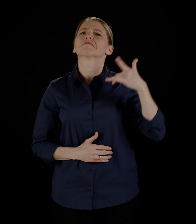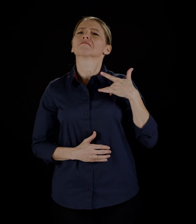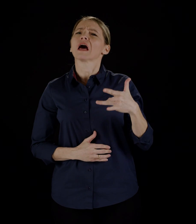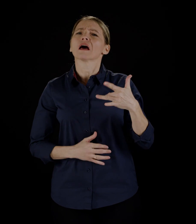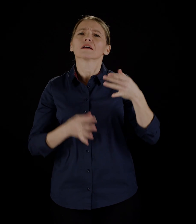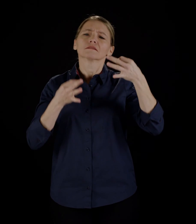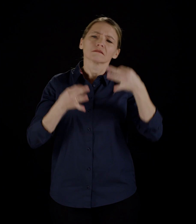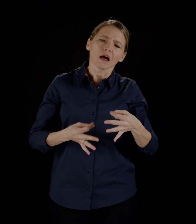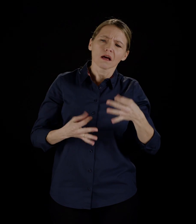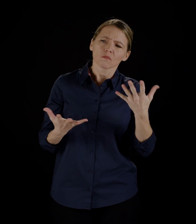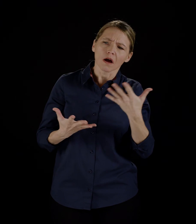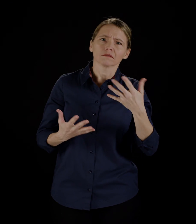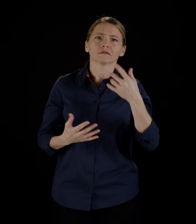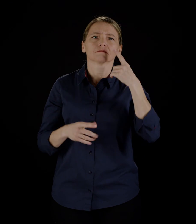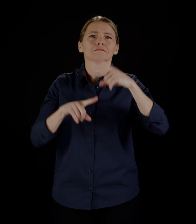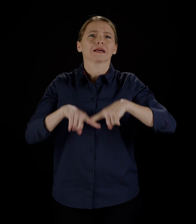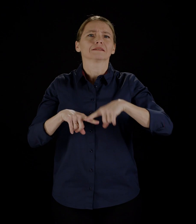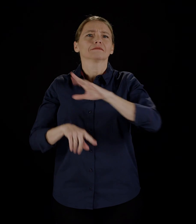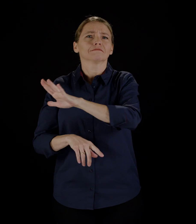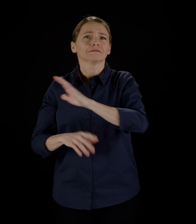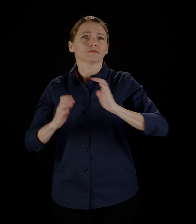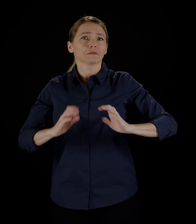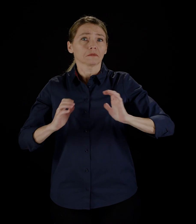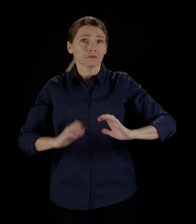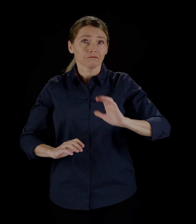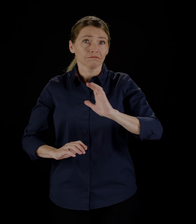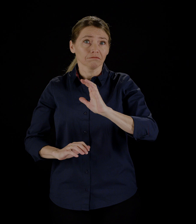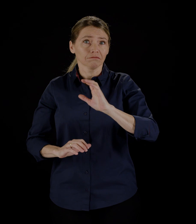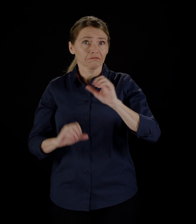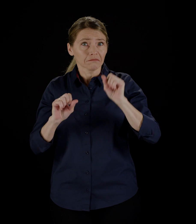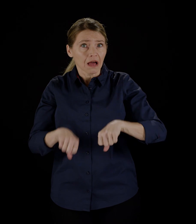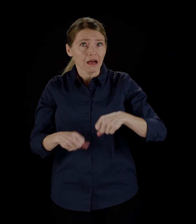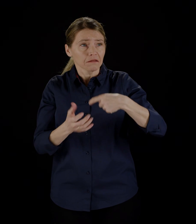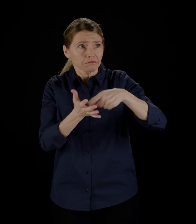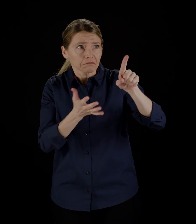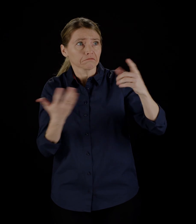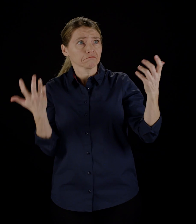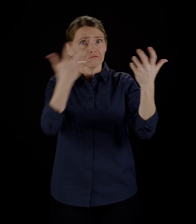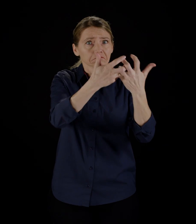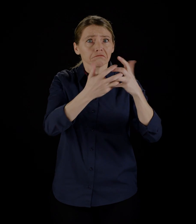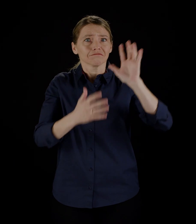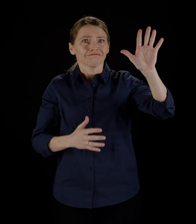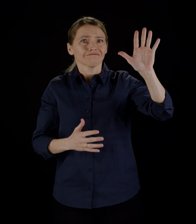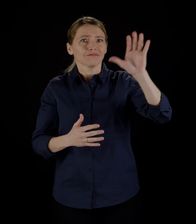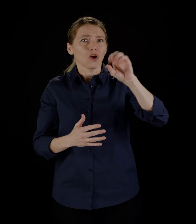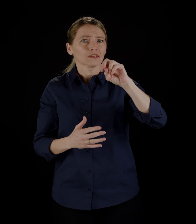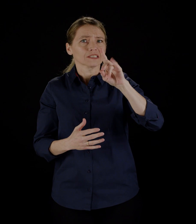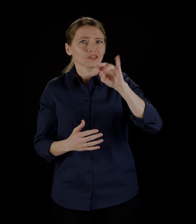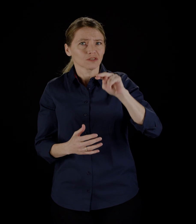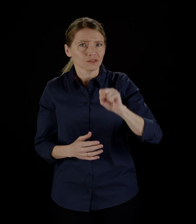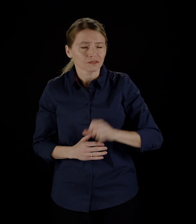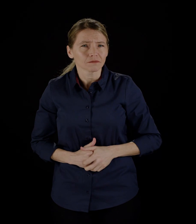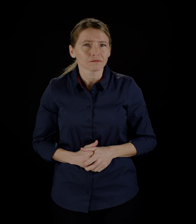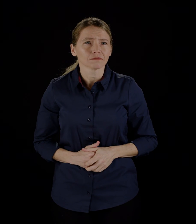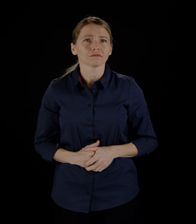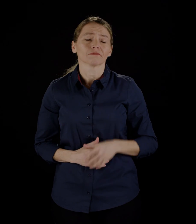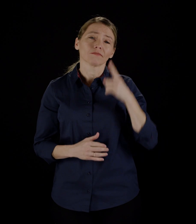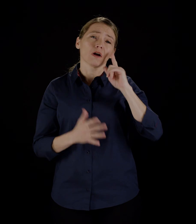It typically determines whether a customer will be required to meet a condition of service in order to get Internet services.